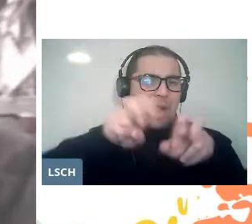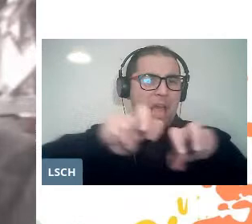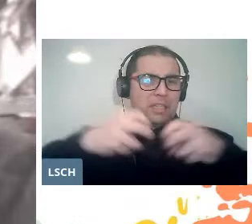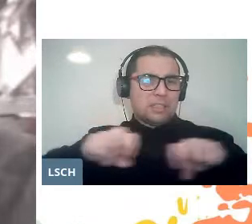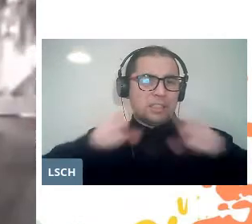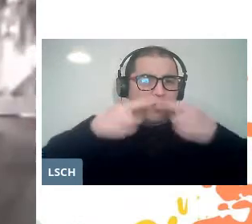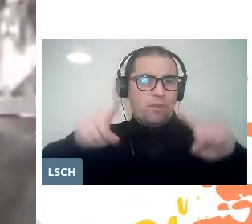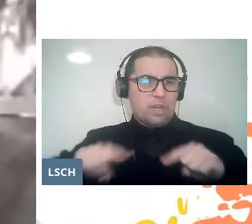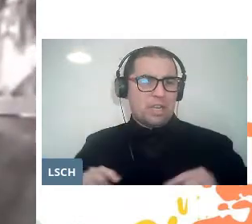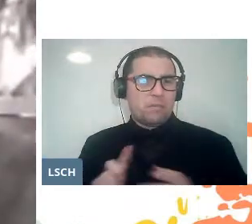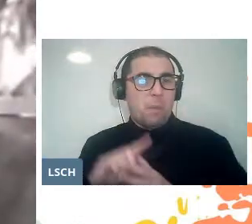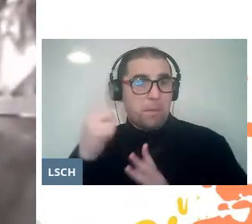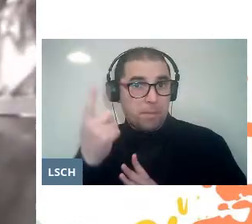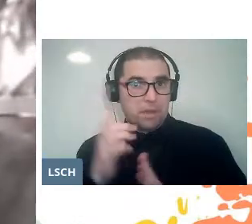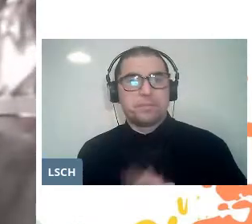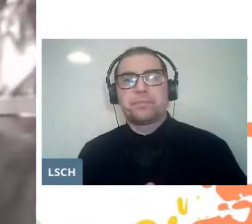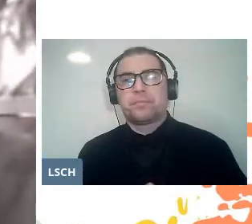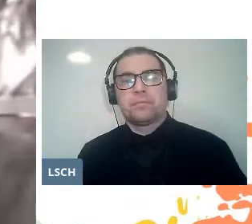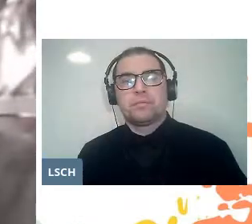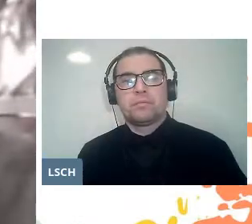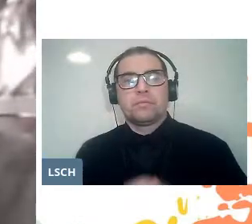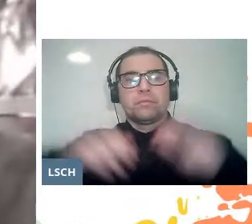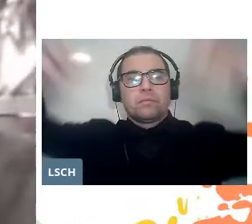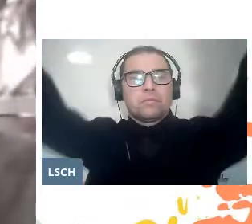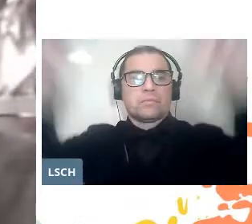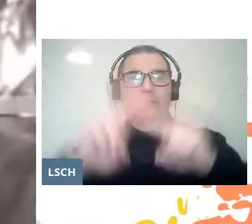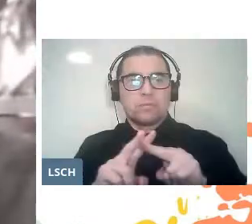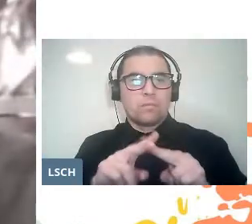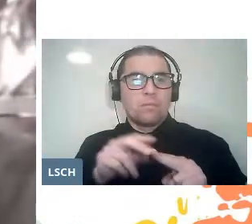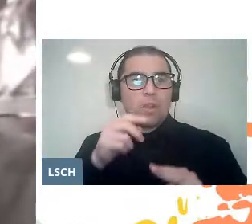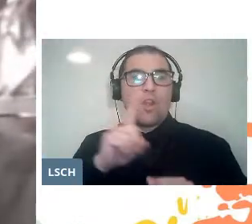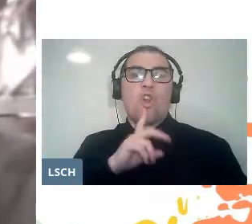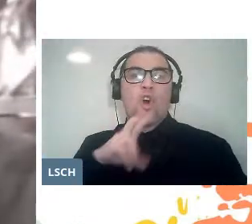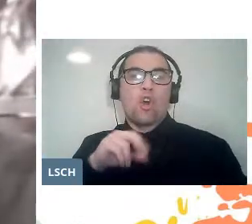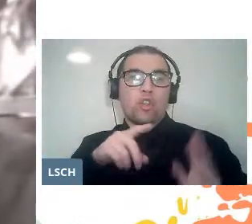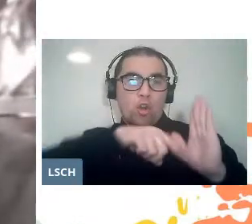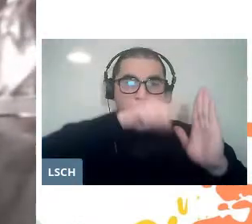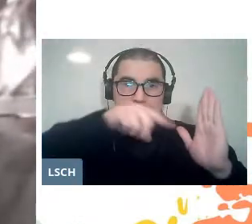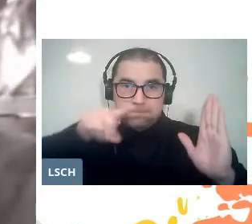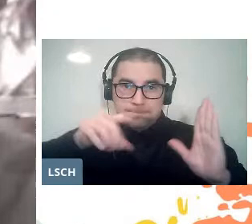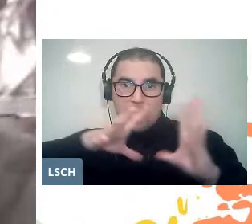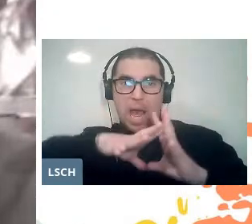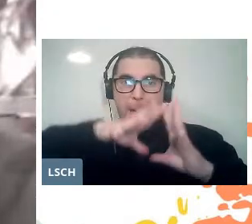In the first place he expanded the resources of the tonality thanks to the strong characterization